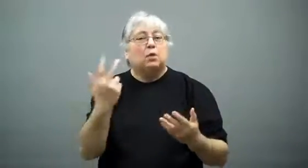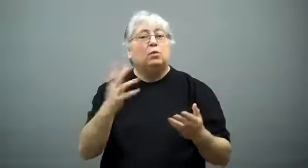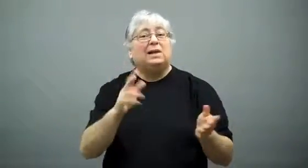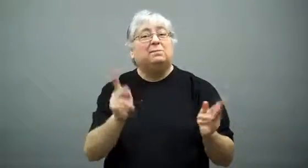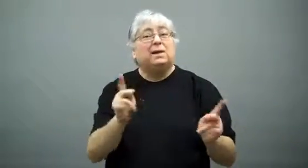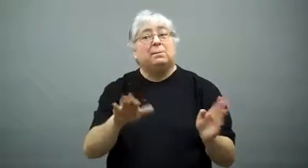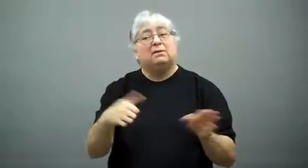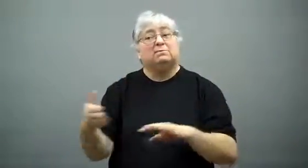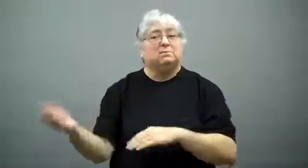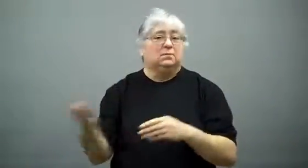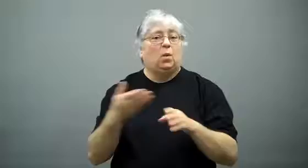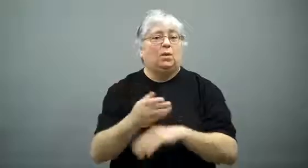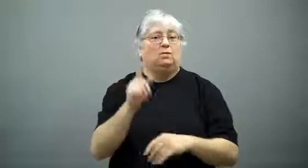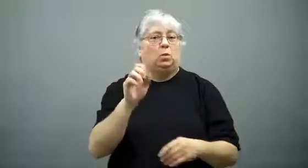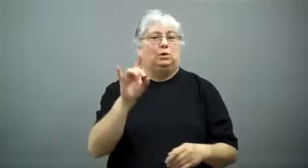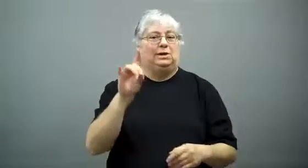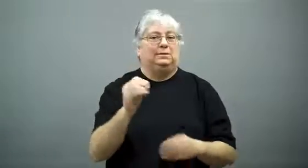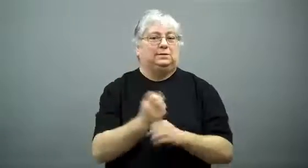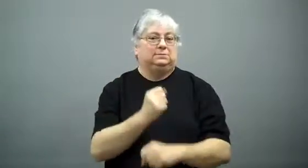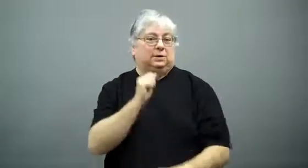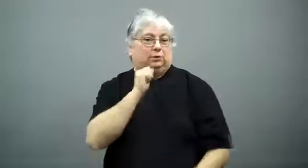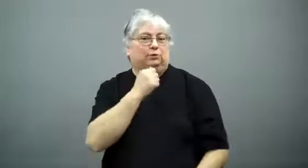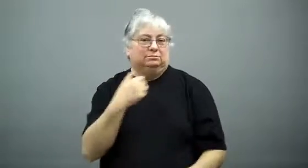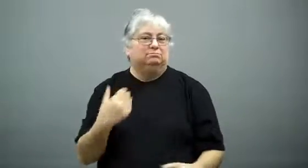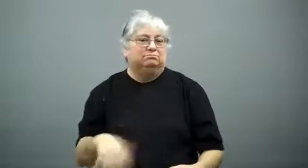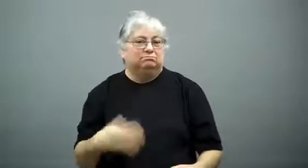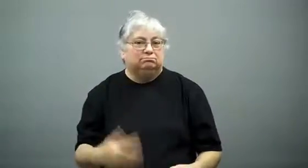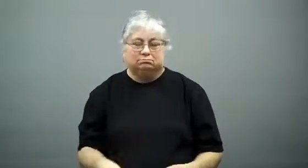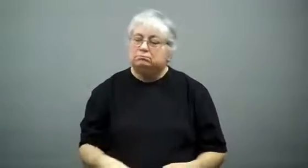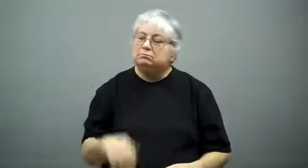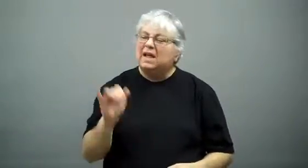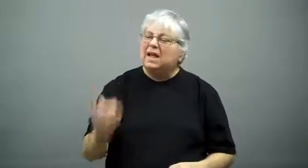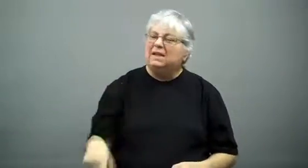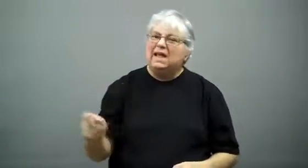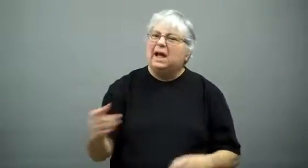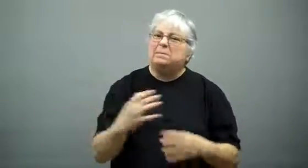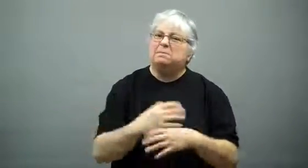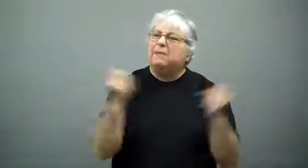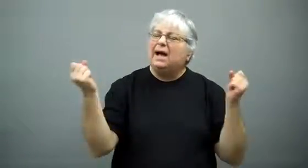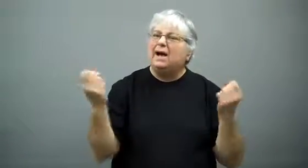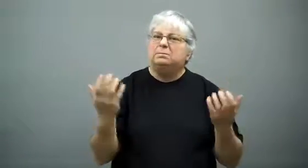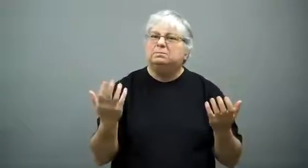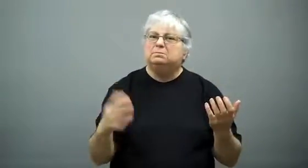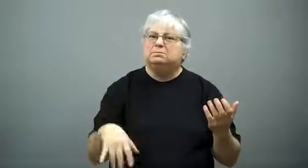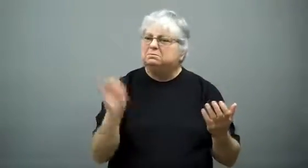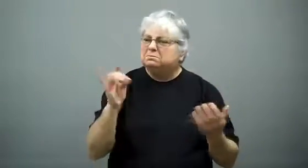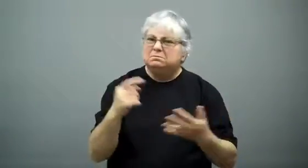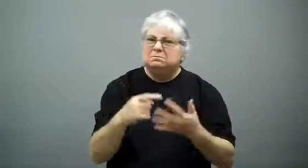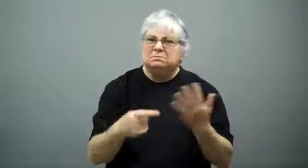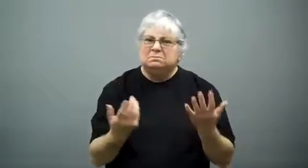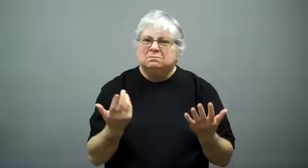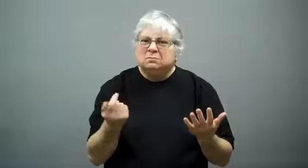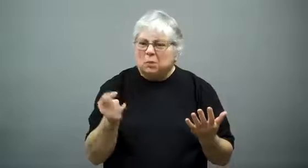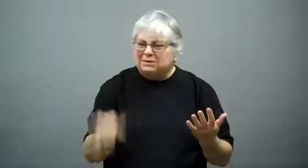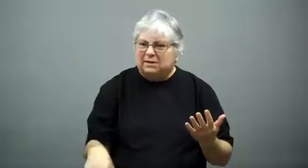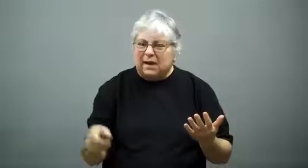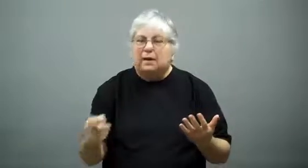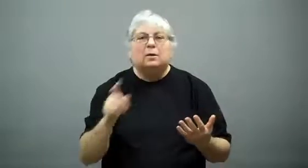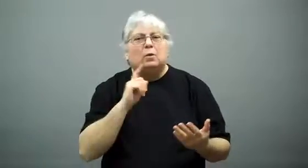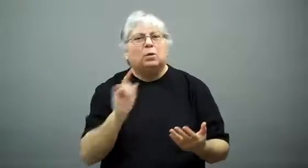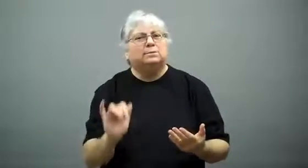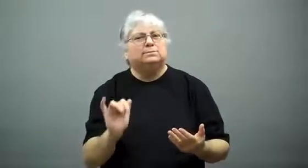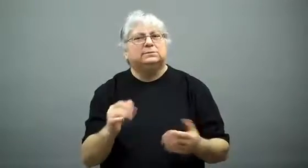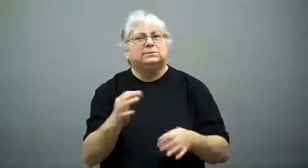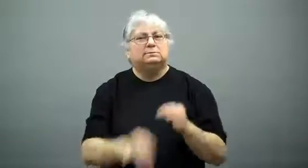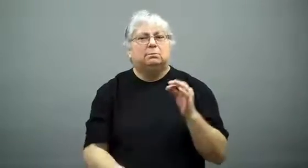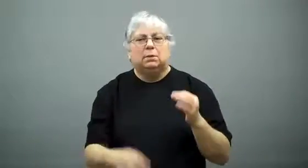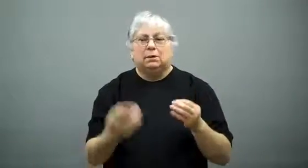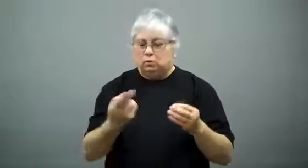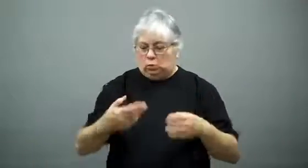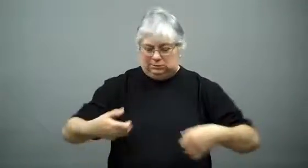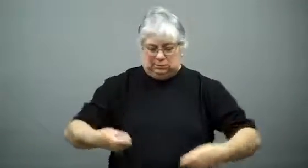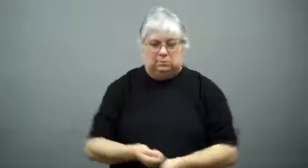Three were killed and over 180 injured.